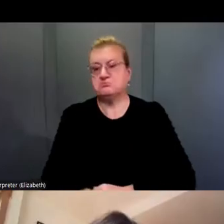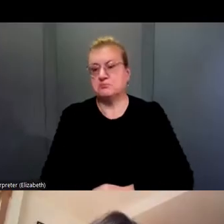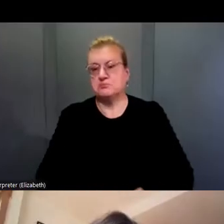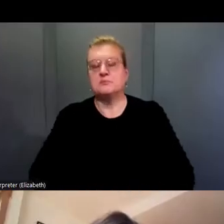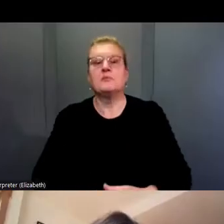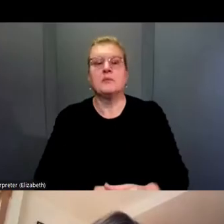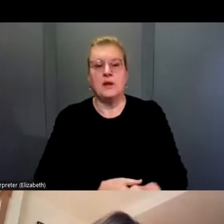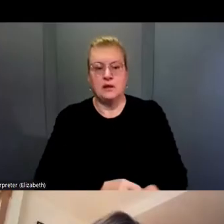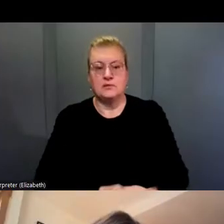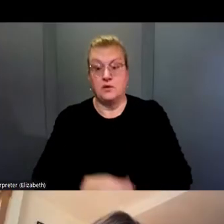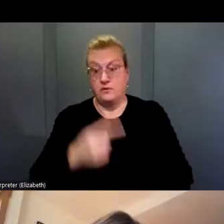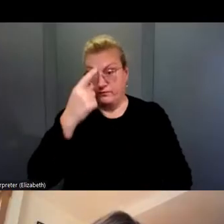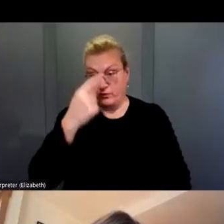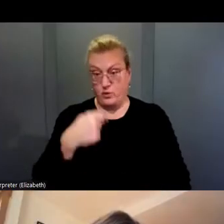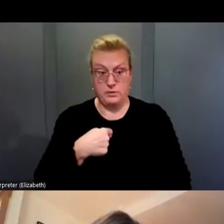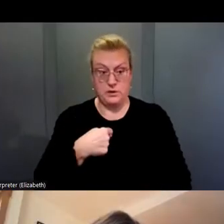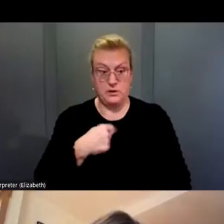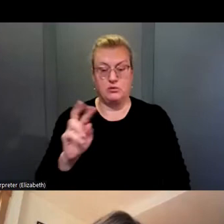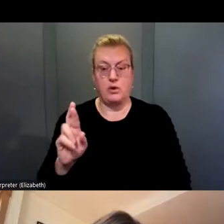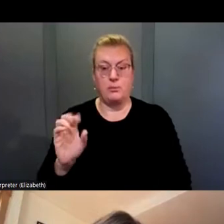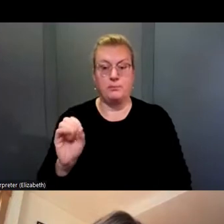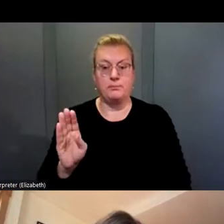So for me, it's really twofold.